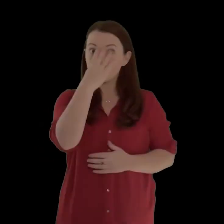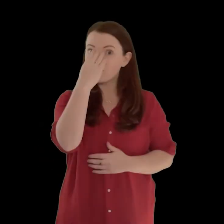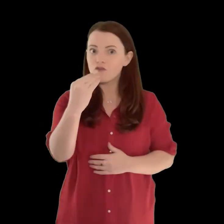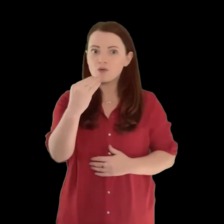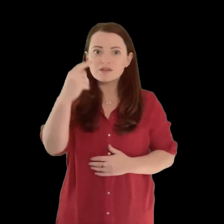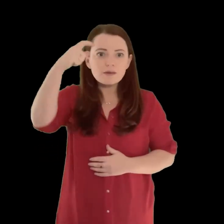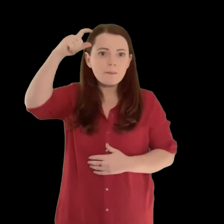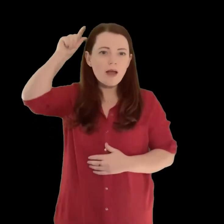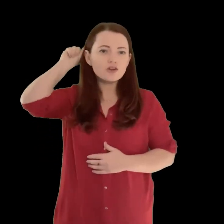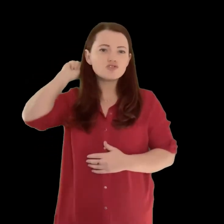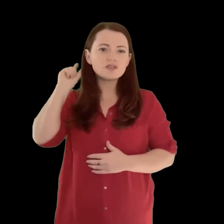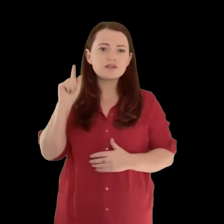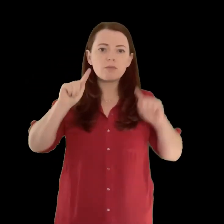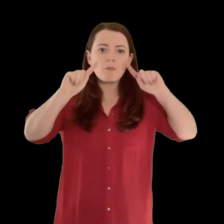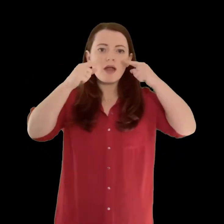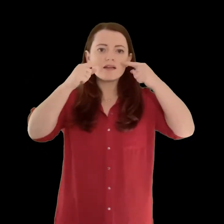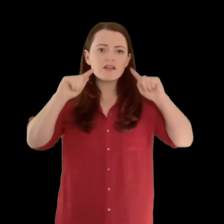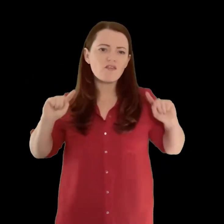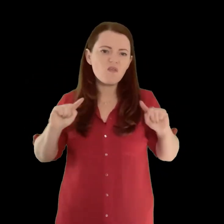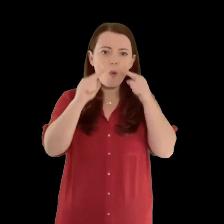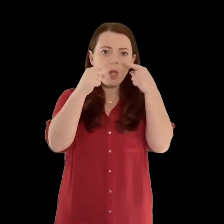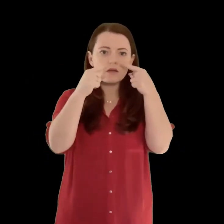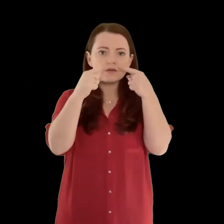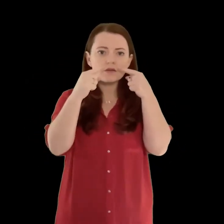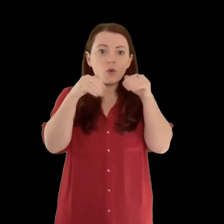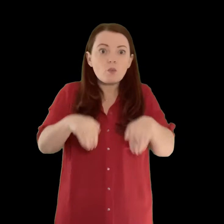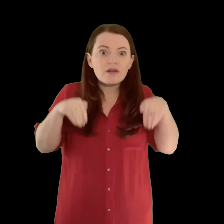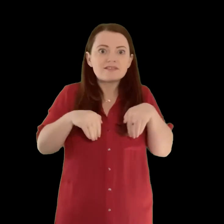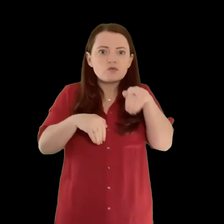Foxes, badgers, mice and voles Weasels, stoats